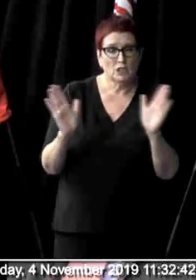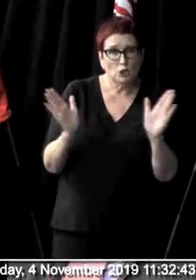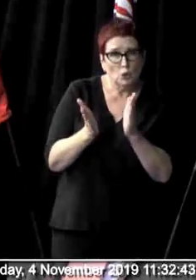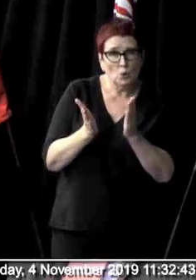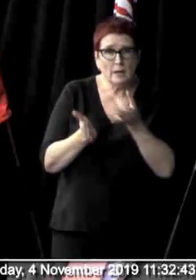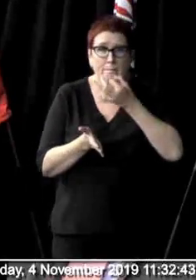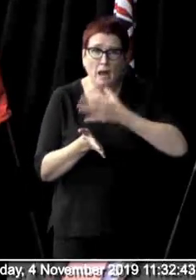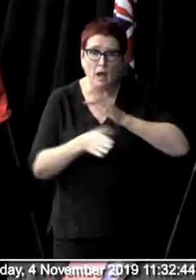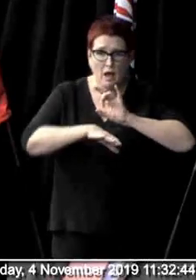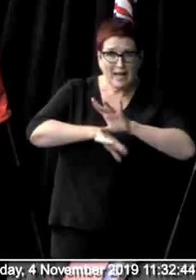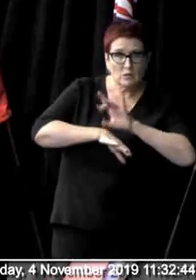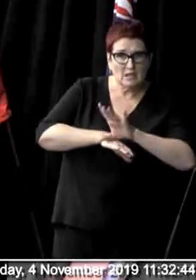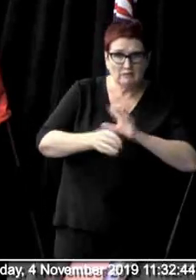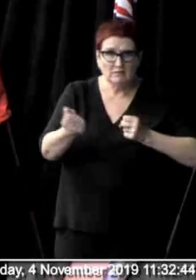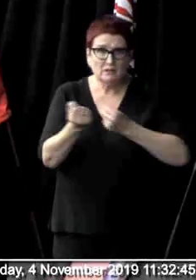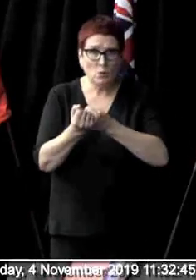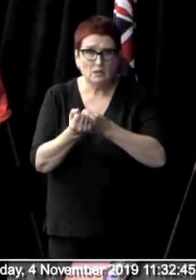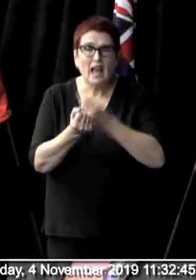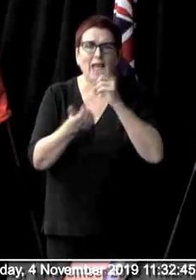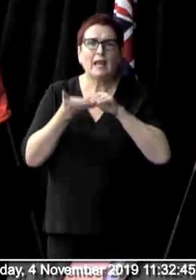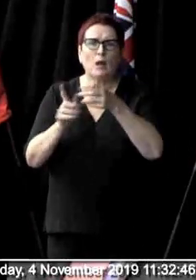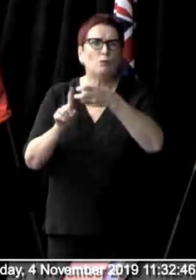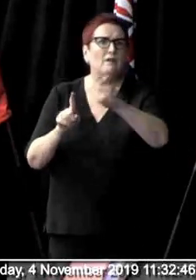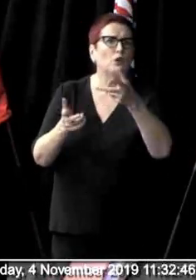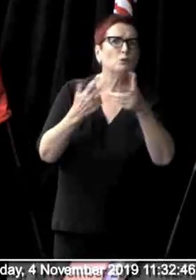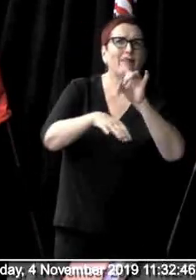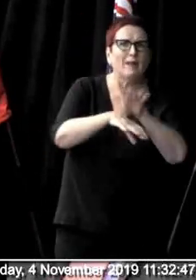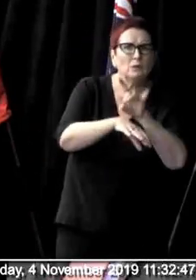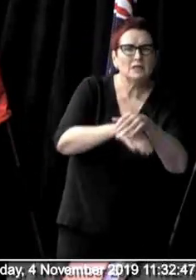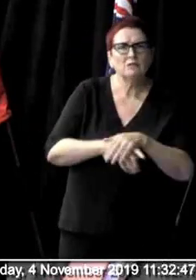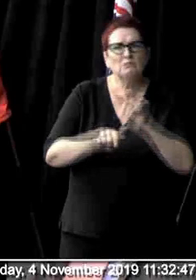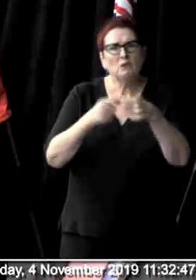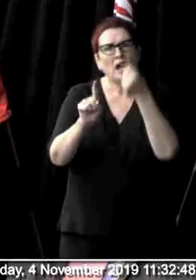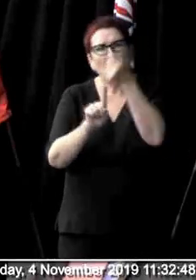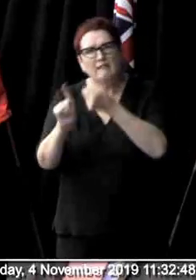a gateway to front line counselling services, advocacy and legal support services,